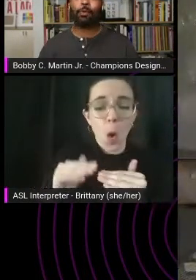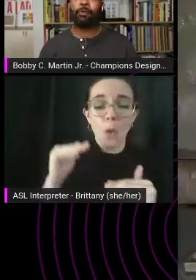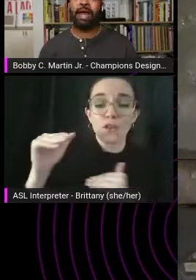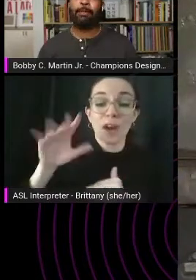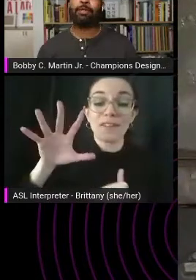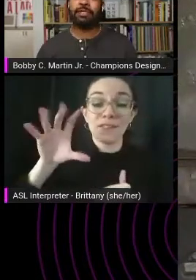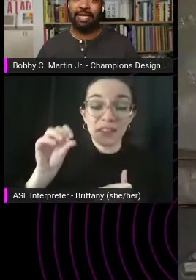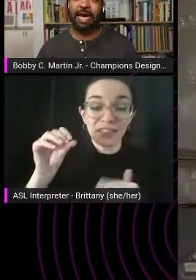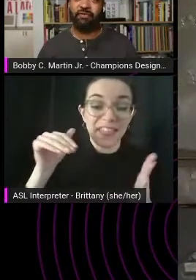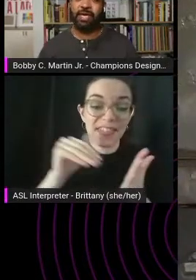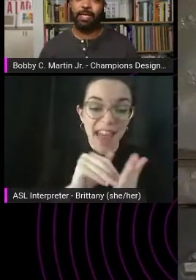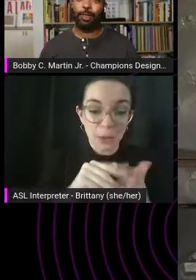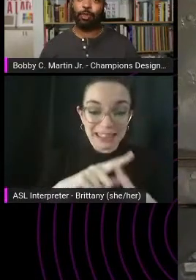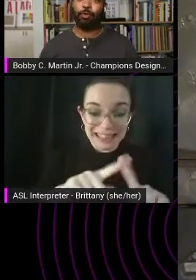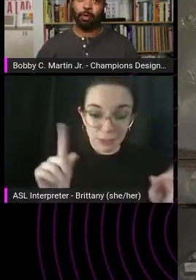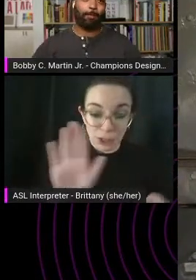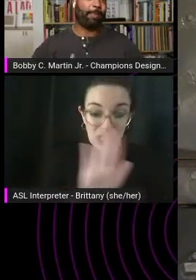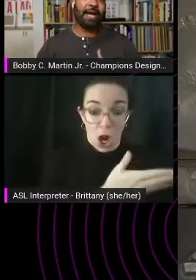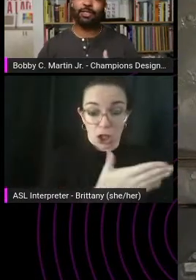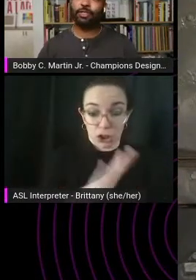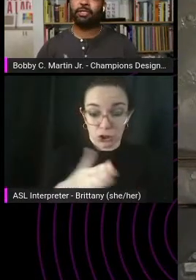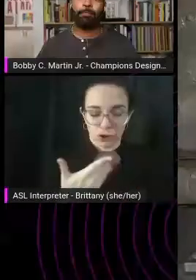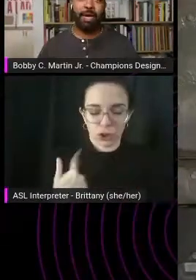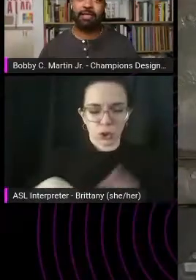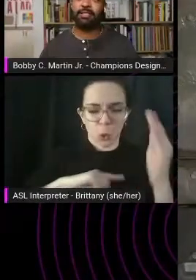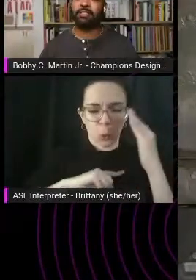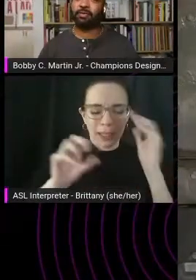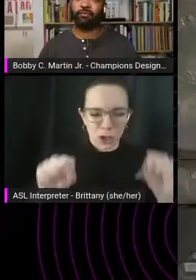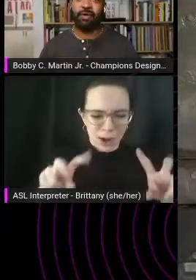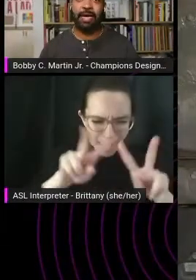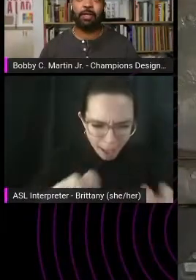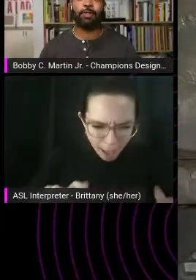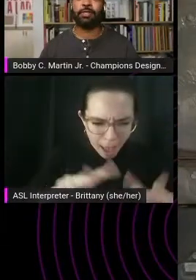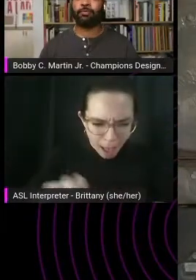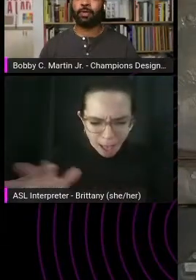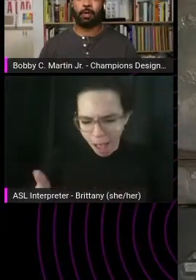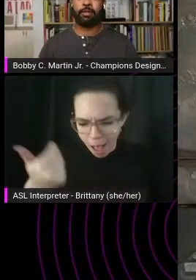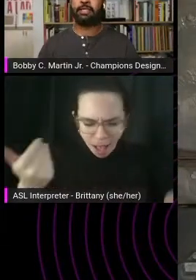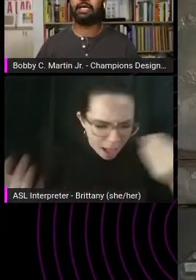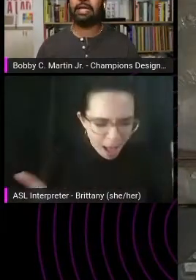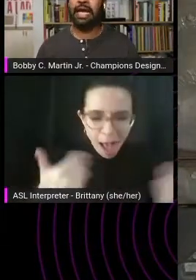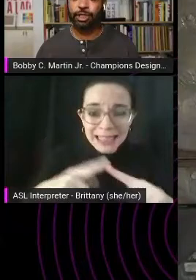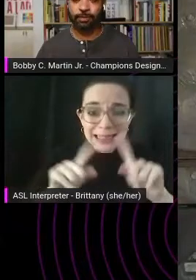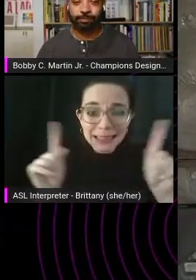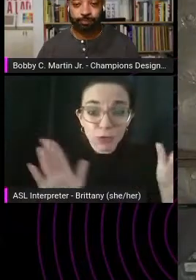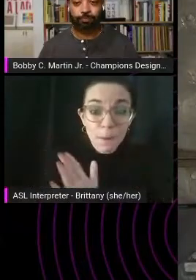So we were able to dive into boxes and boxes and files of this collection.